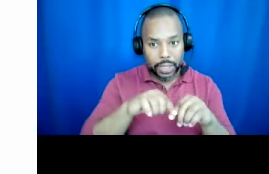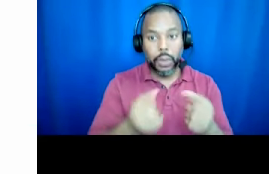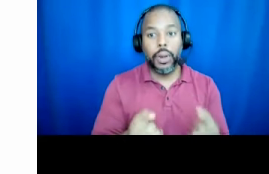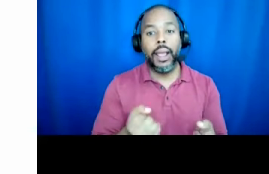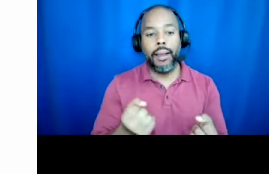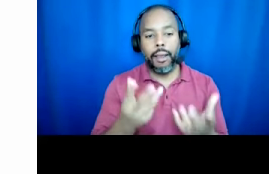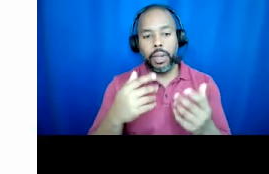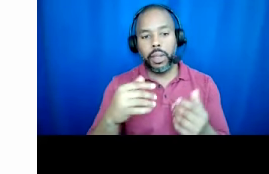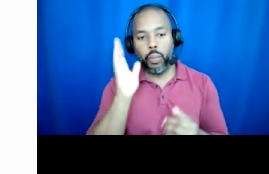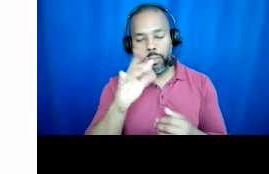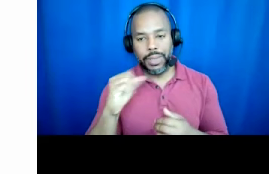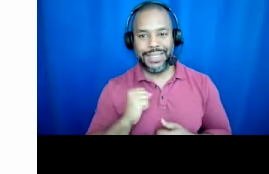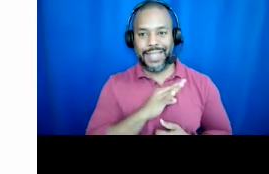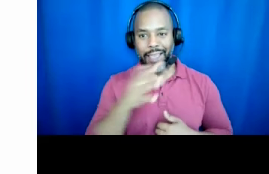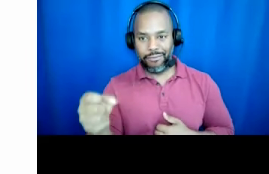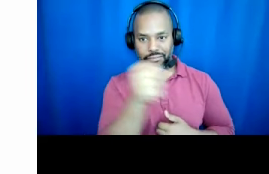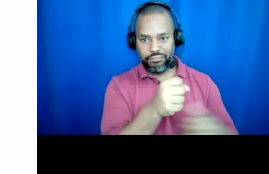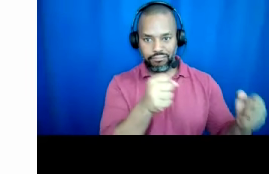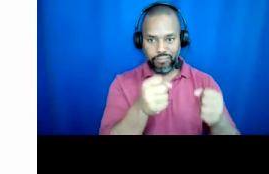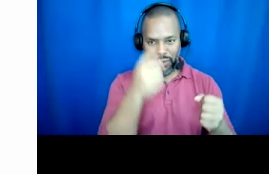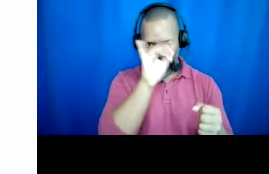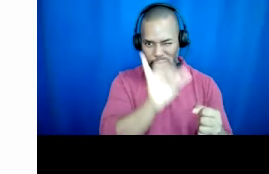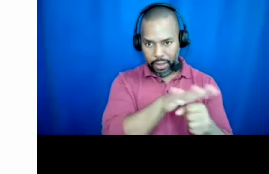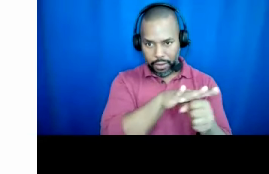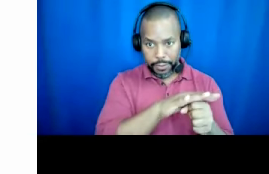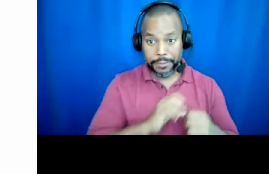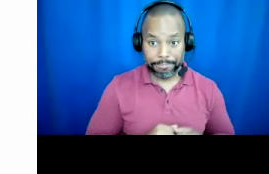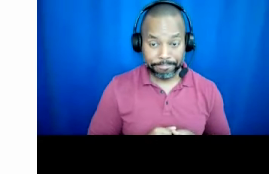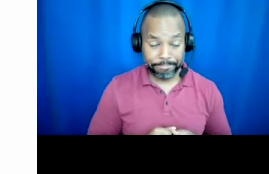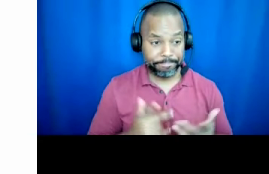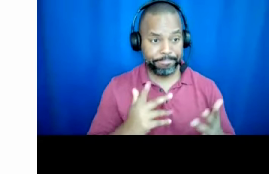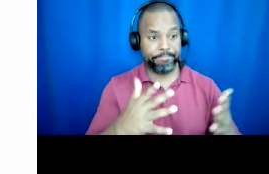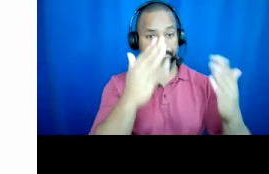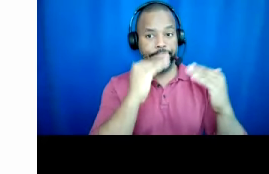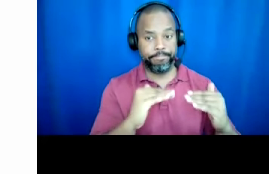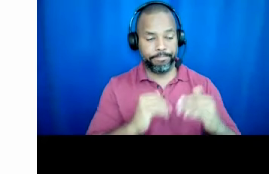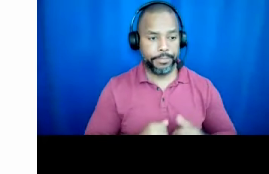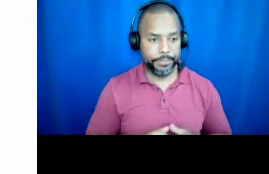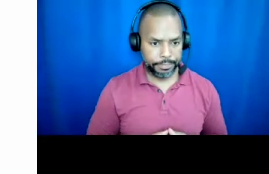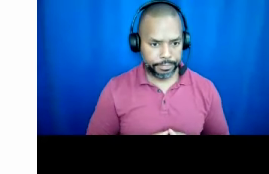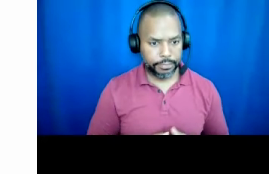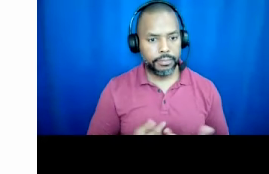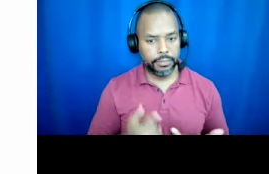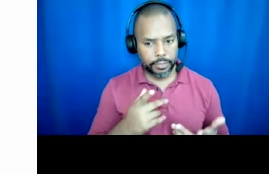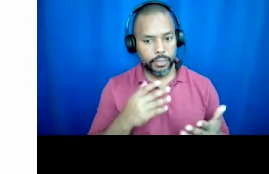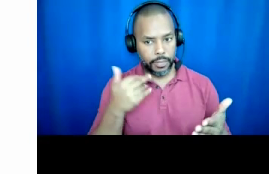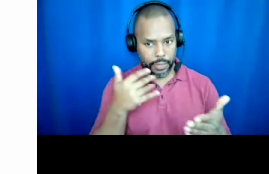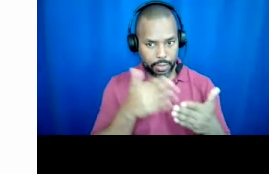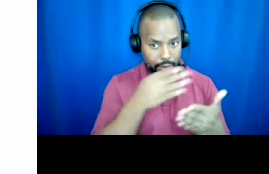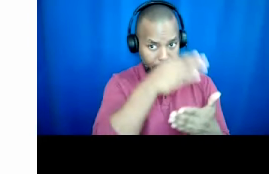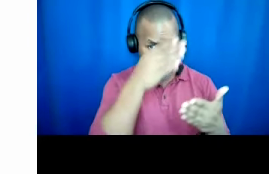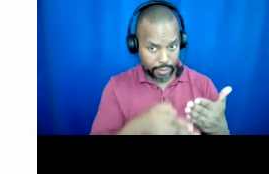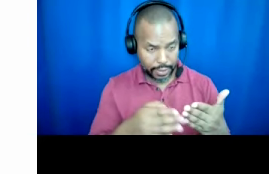Thank you. All right. So as we get to the end and we do want to save some time